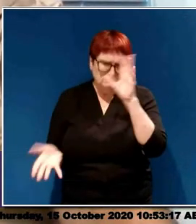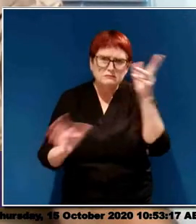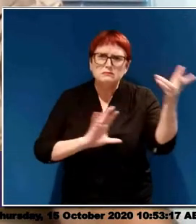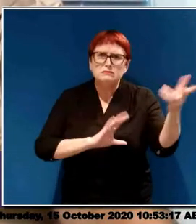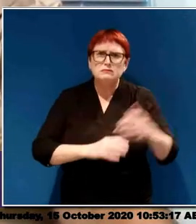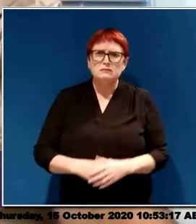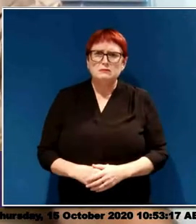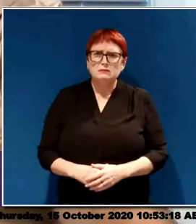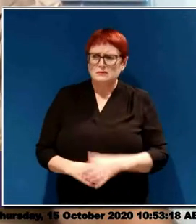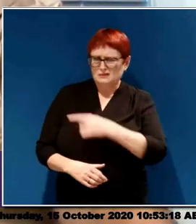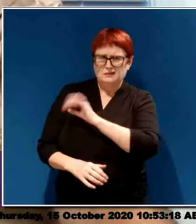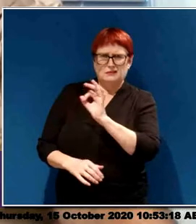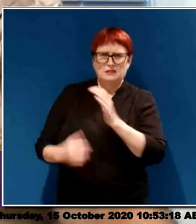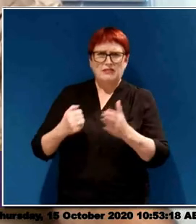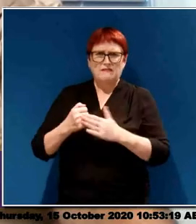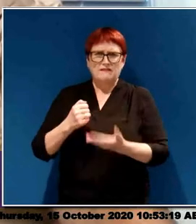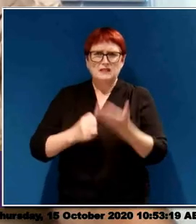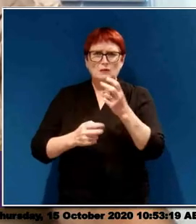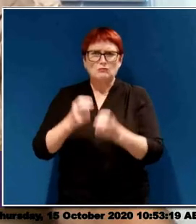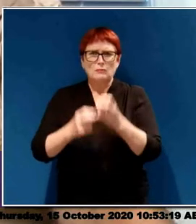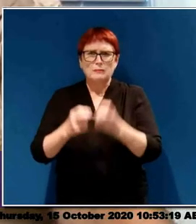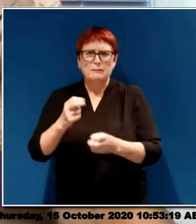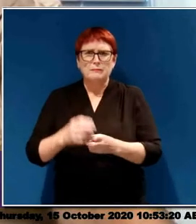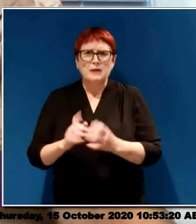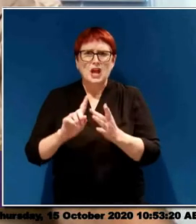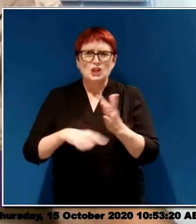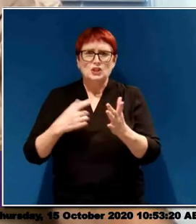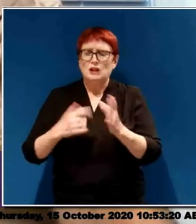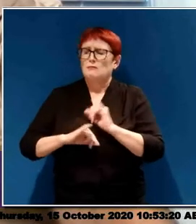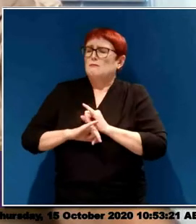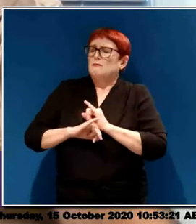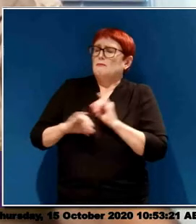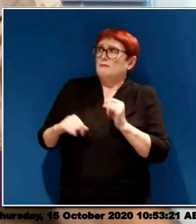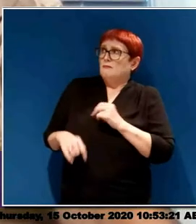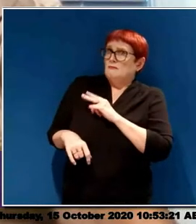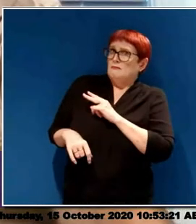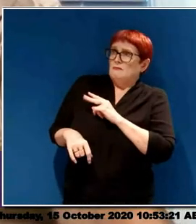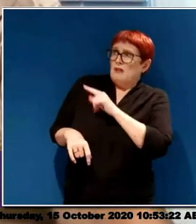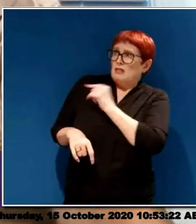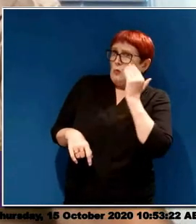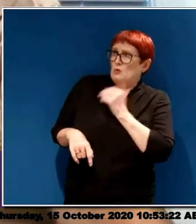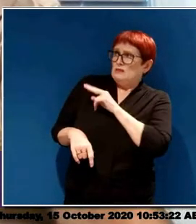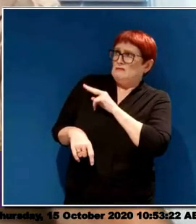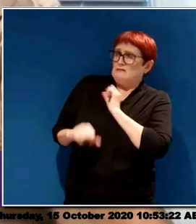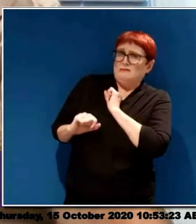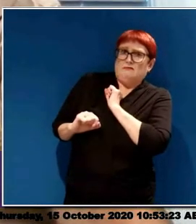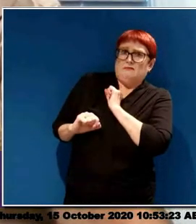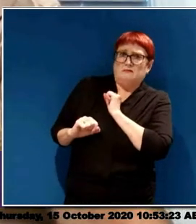He said it was just horrible, absolutely horrible. Now I have a clip from Jack, it's about five minutes long,